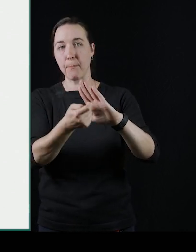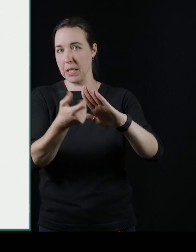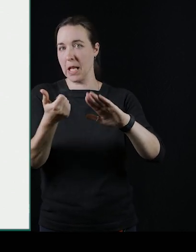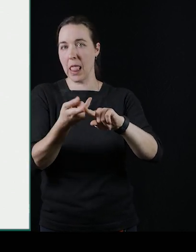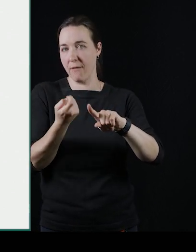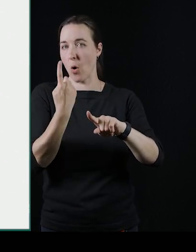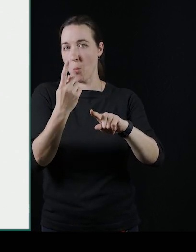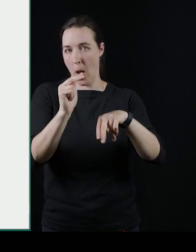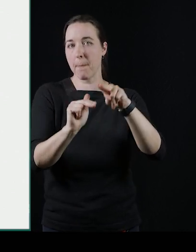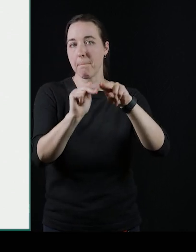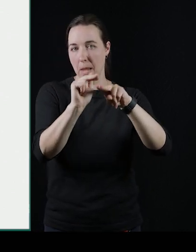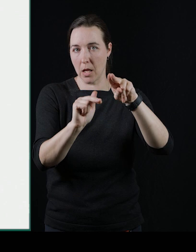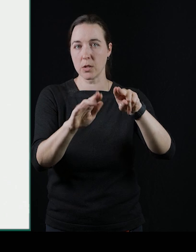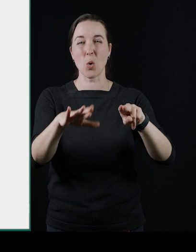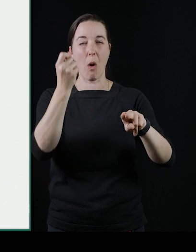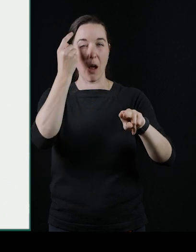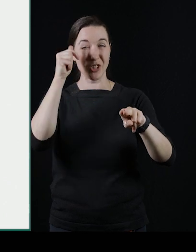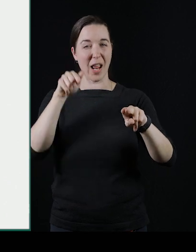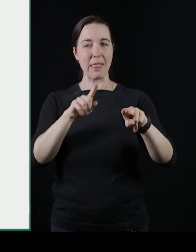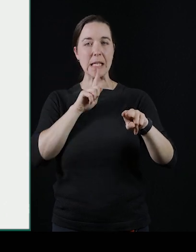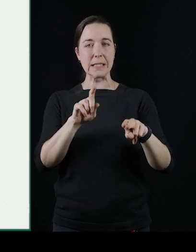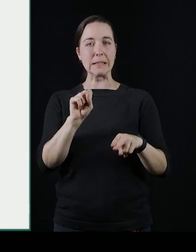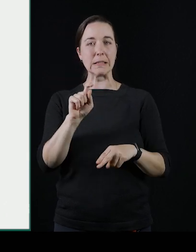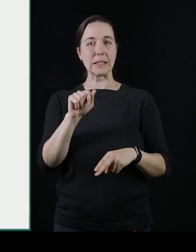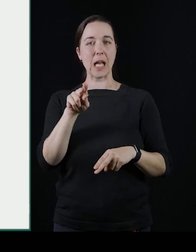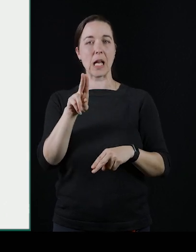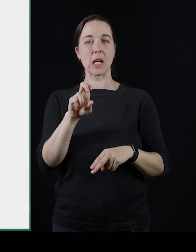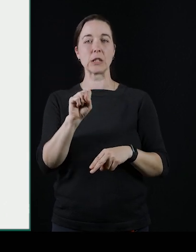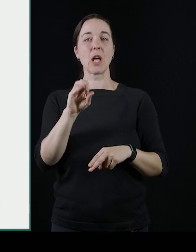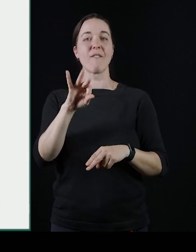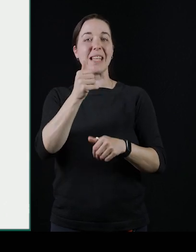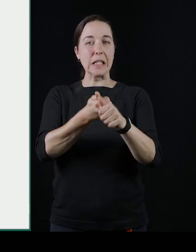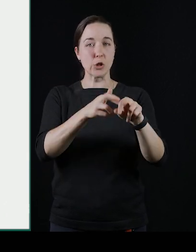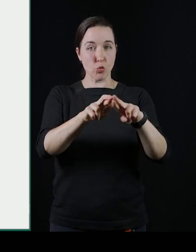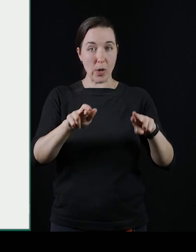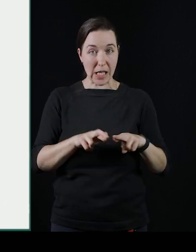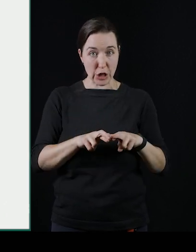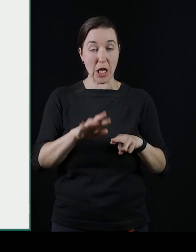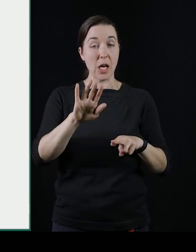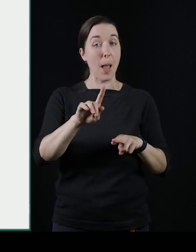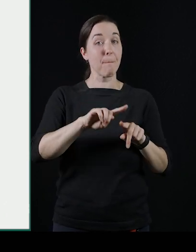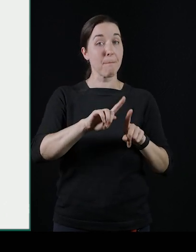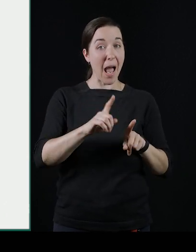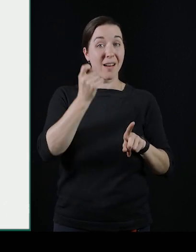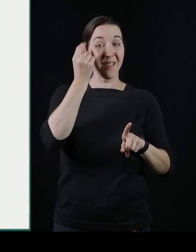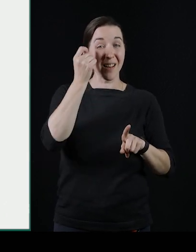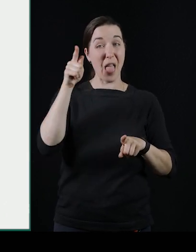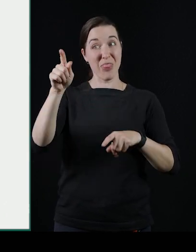This is for the status of each region. The status of the build, actually, is determined by the status